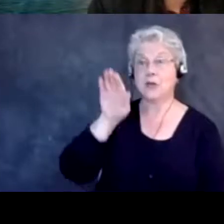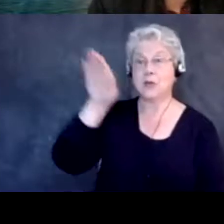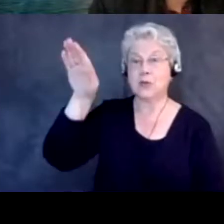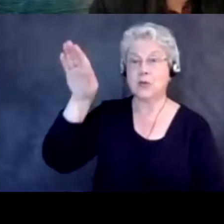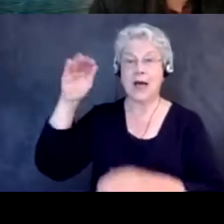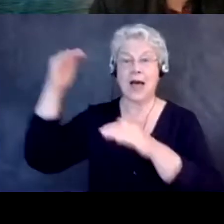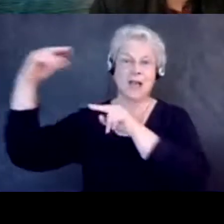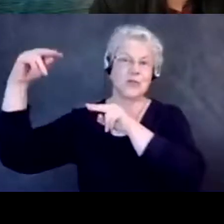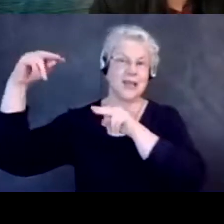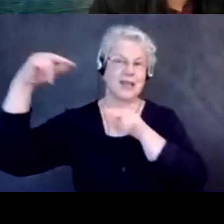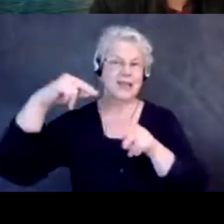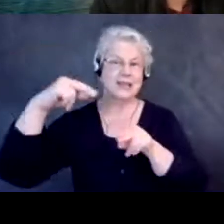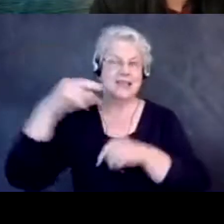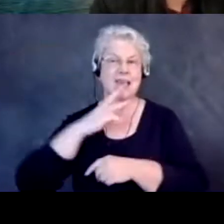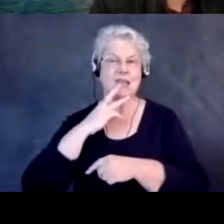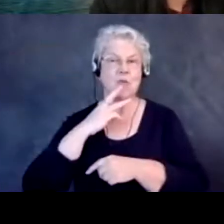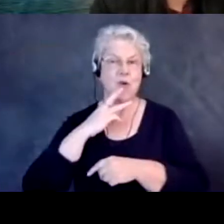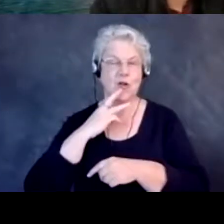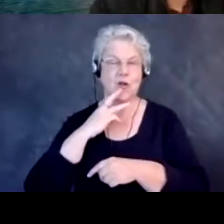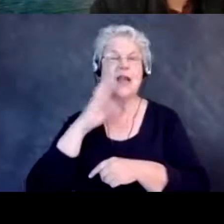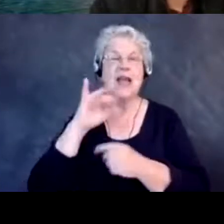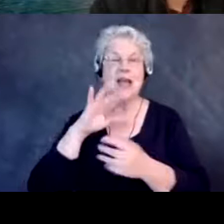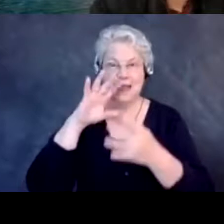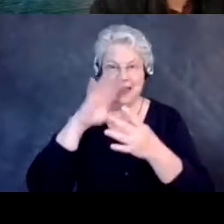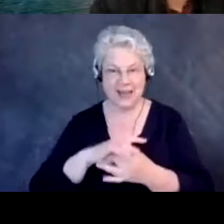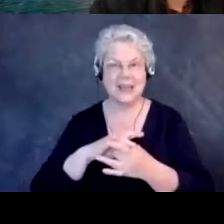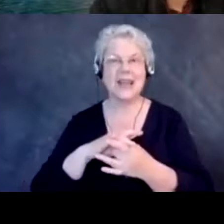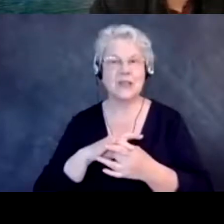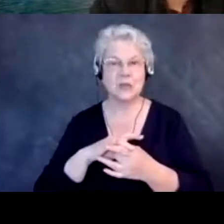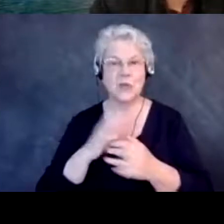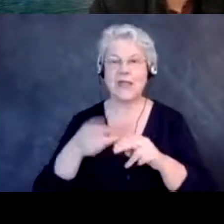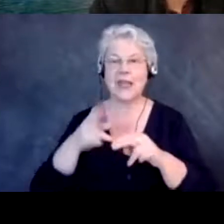and this connects to the direction in our plan which is increased community resilience,